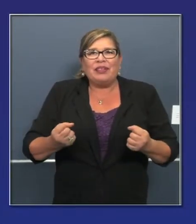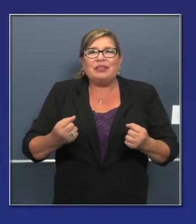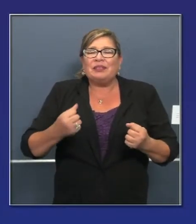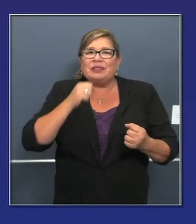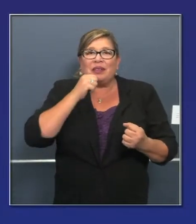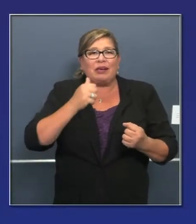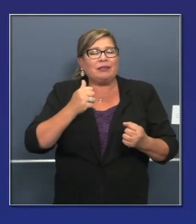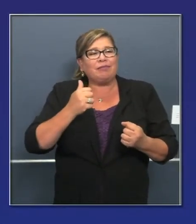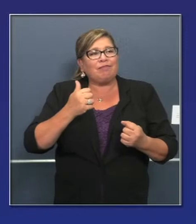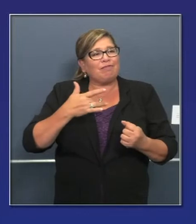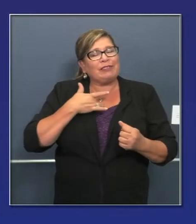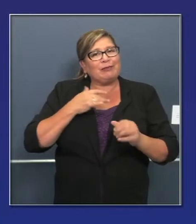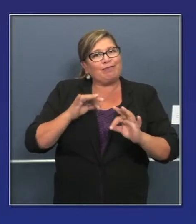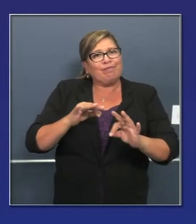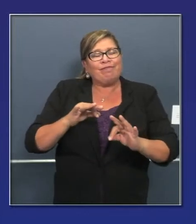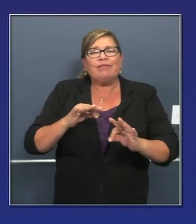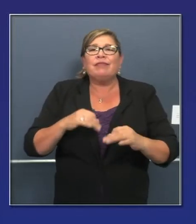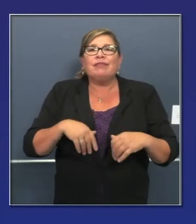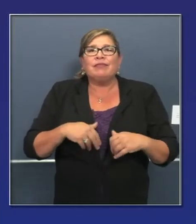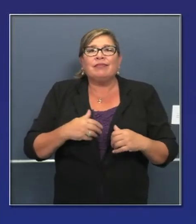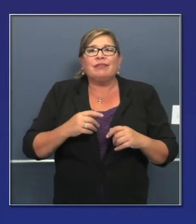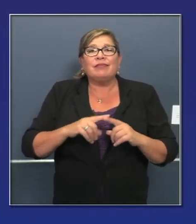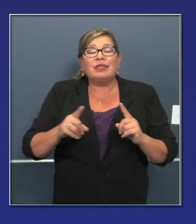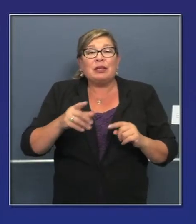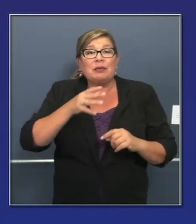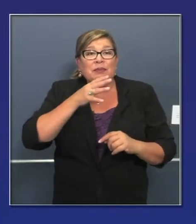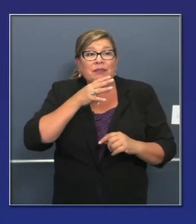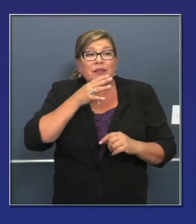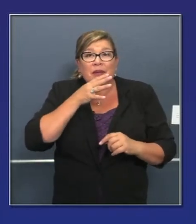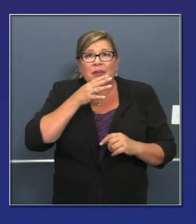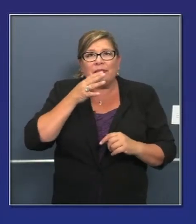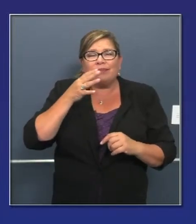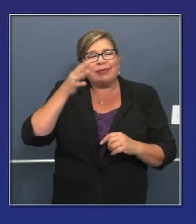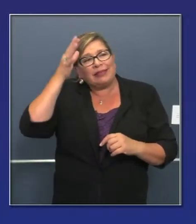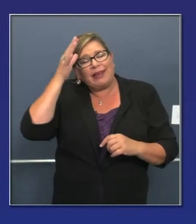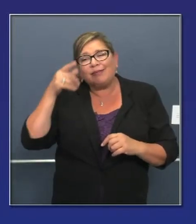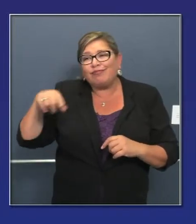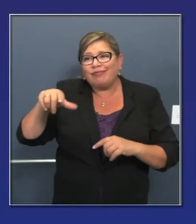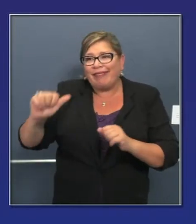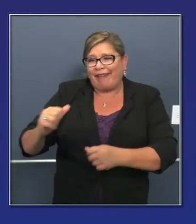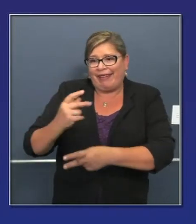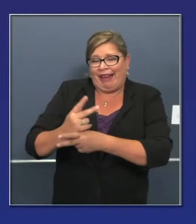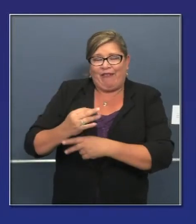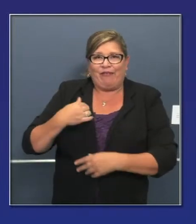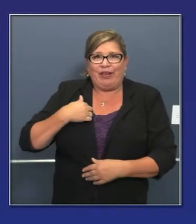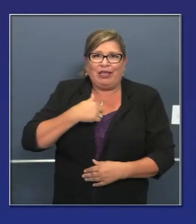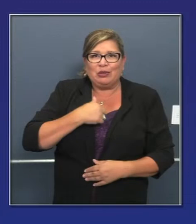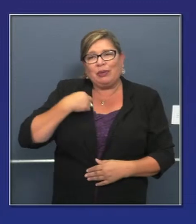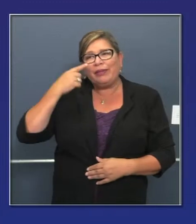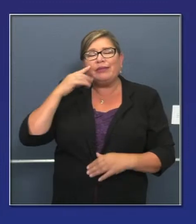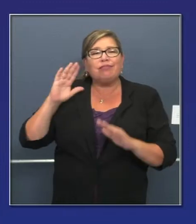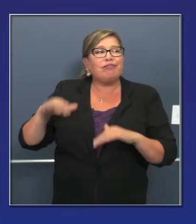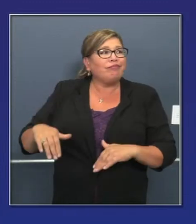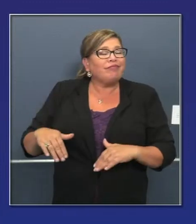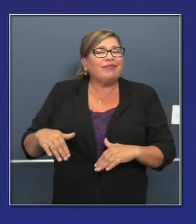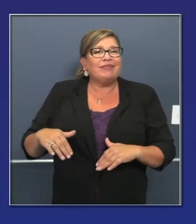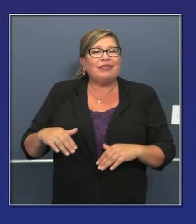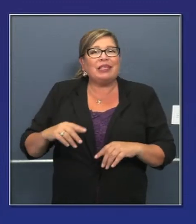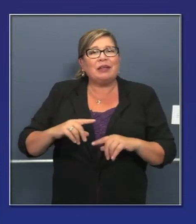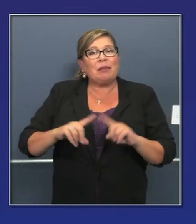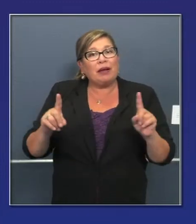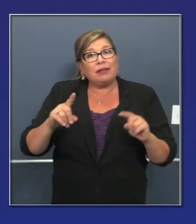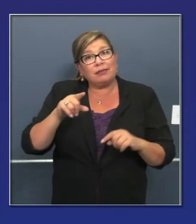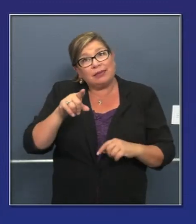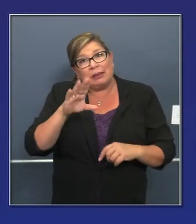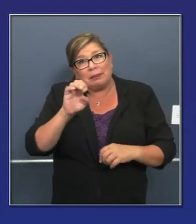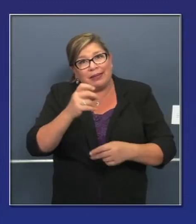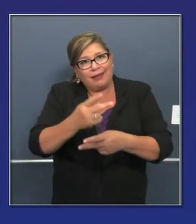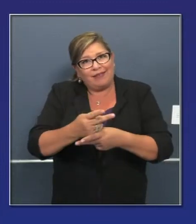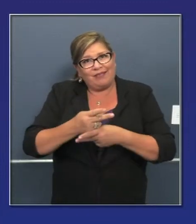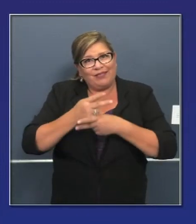that way well and Mom and Dad are there to take care of you as often is the case be careful about